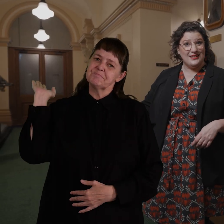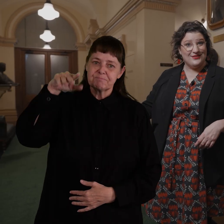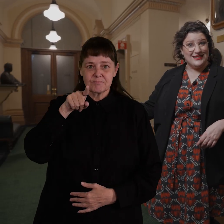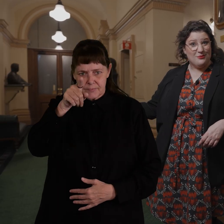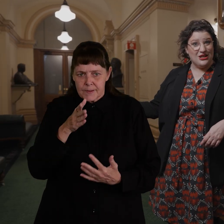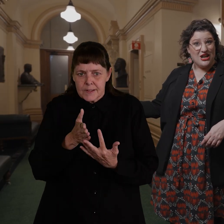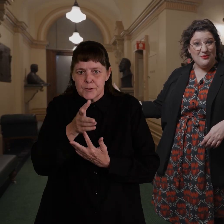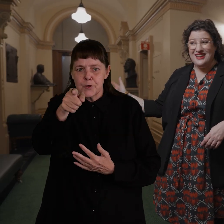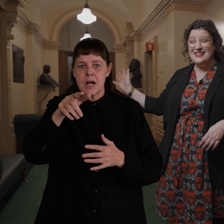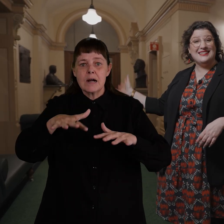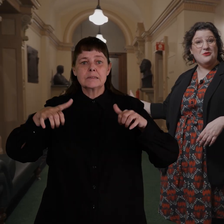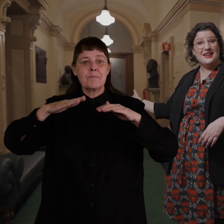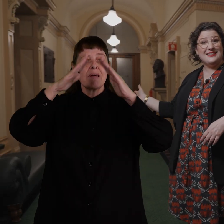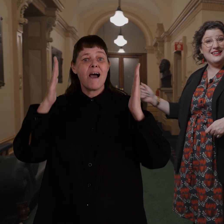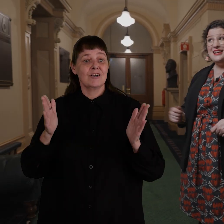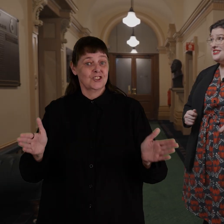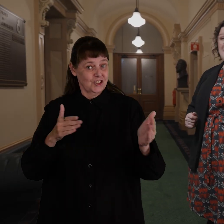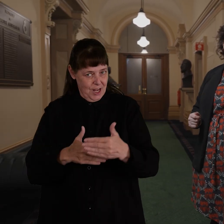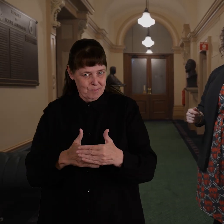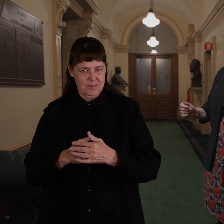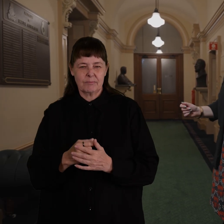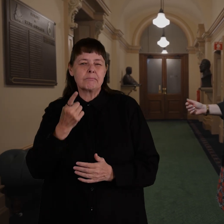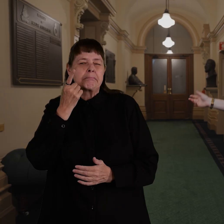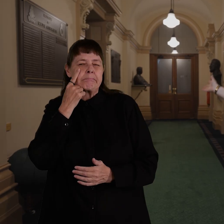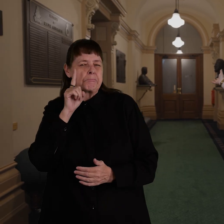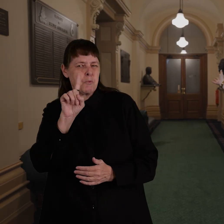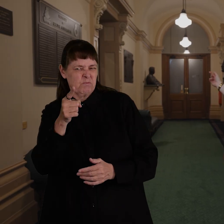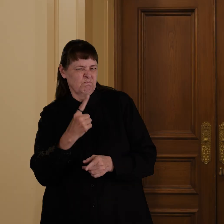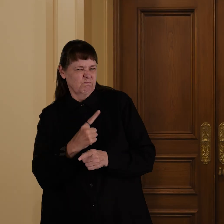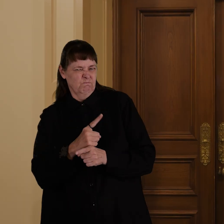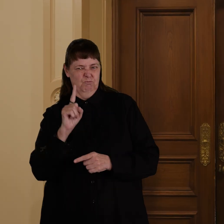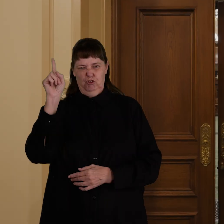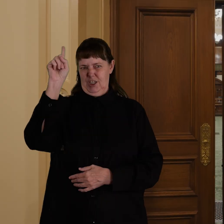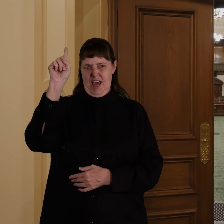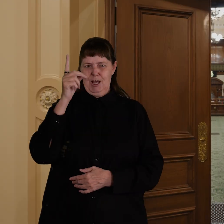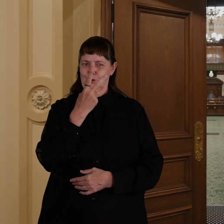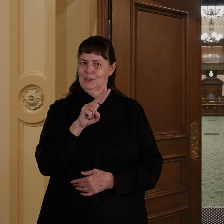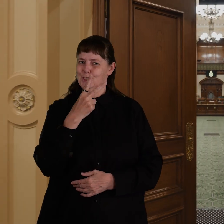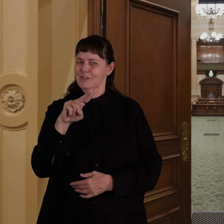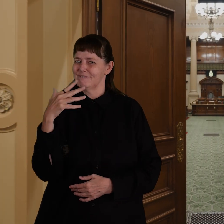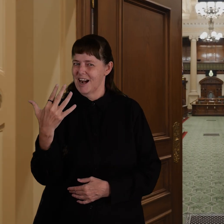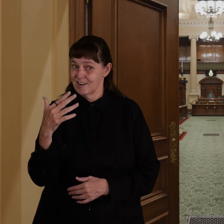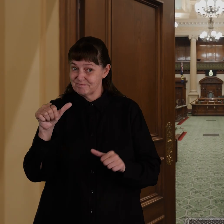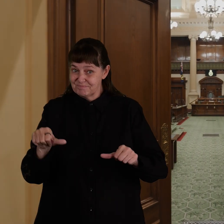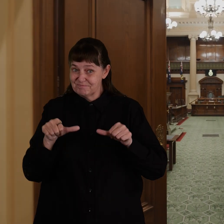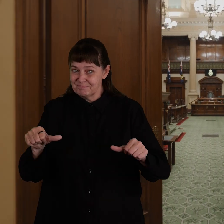House of Assembly chamber and see where they said today in 2025. All right. Come on in to the House